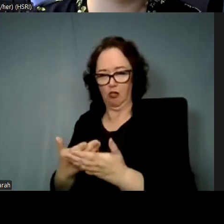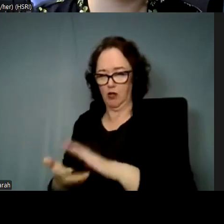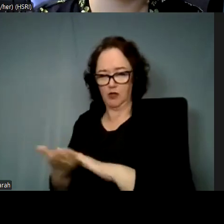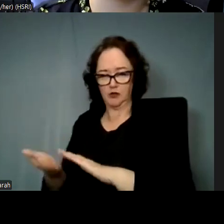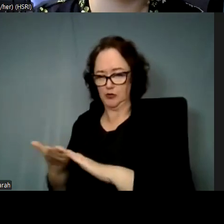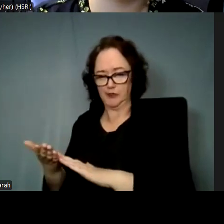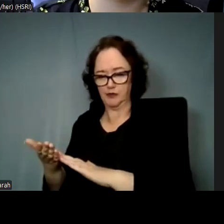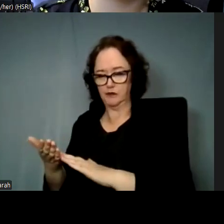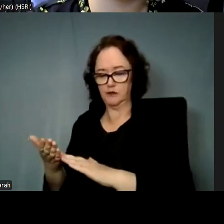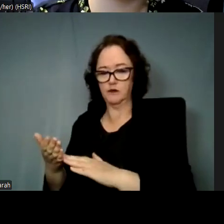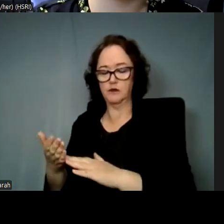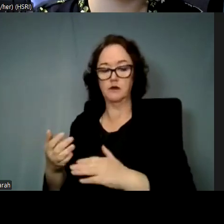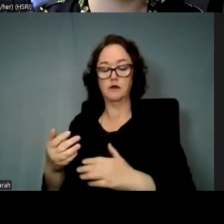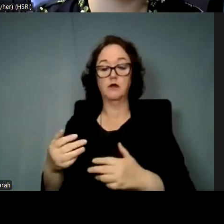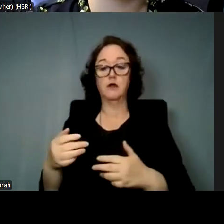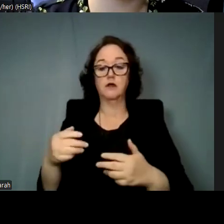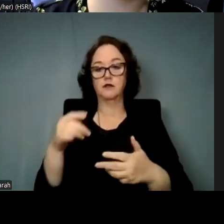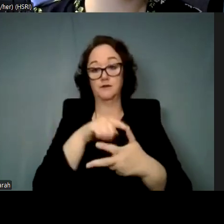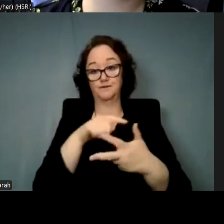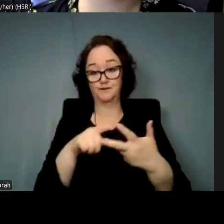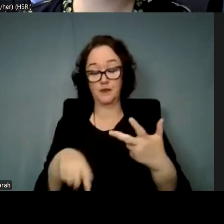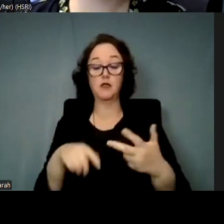self-direction program, with people that were either